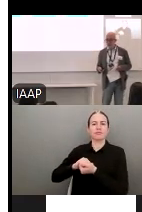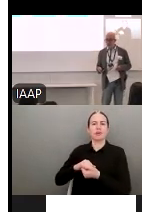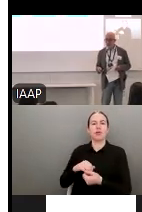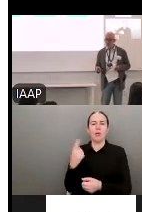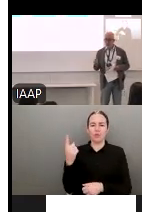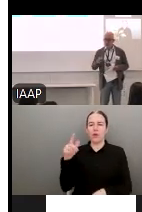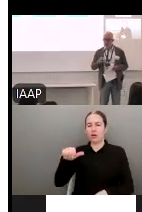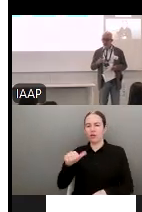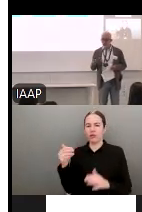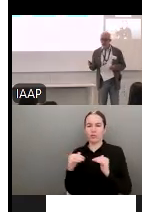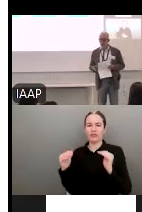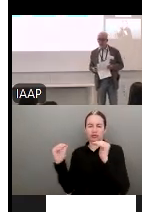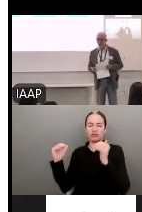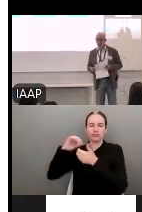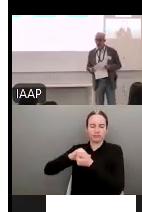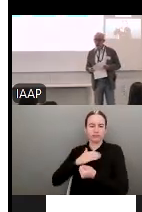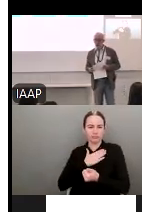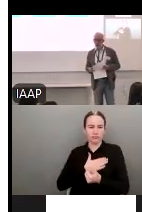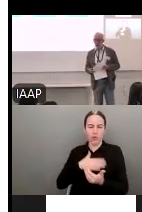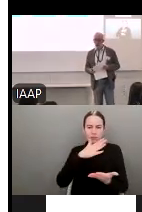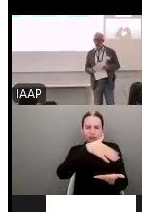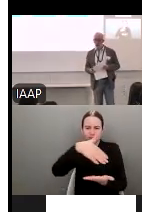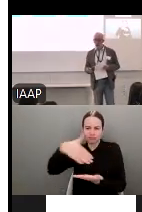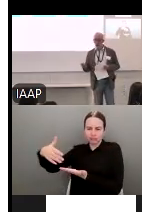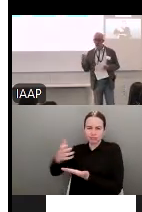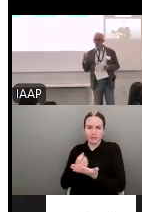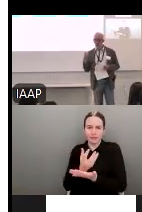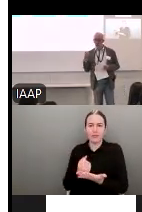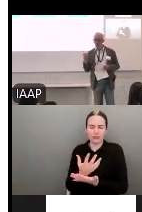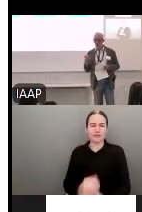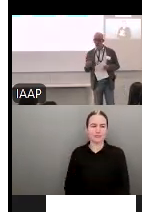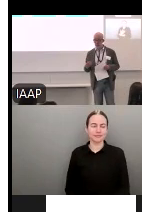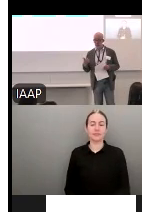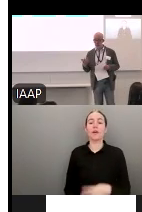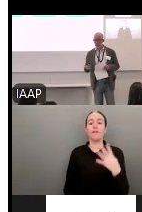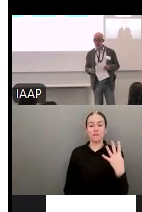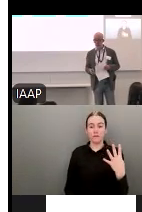And, there were four parts and one of the two, was for housing and transport.